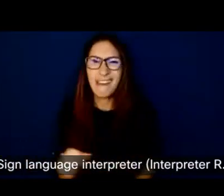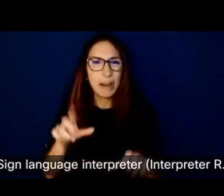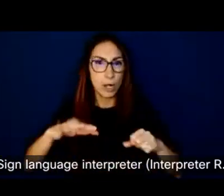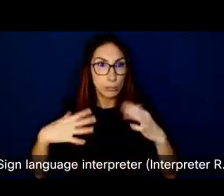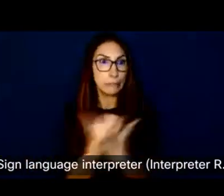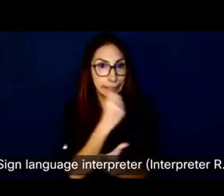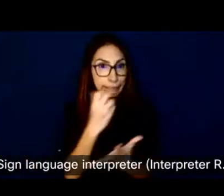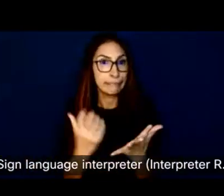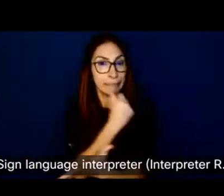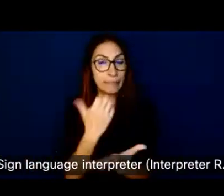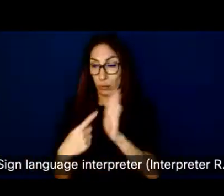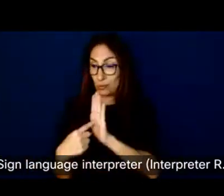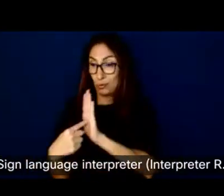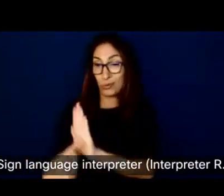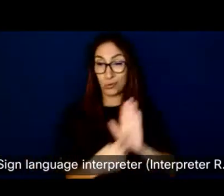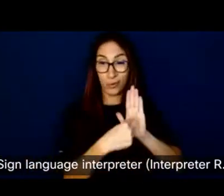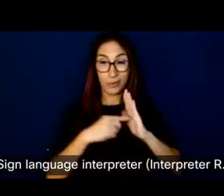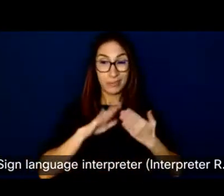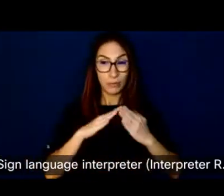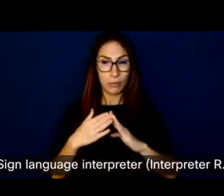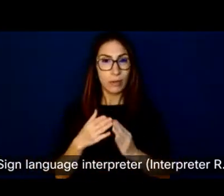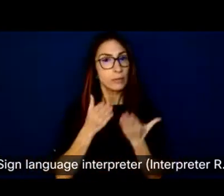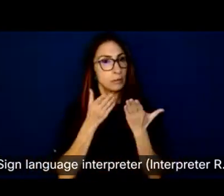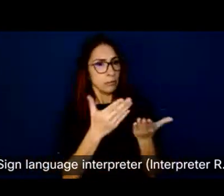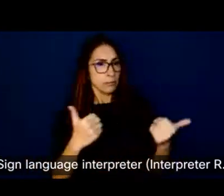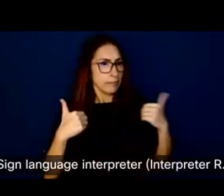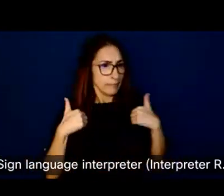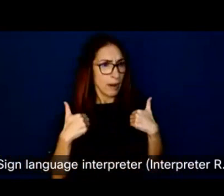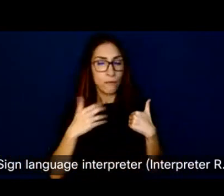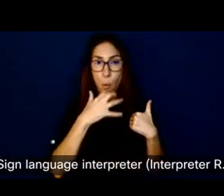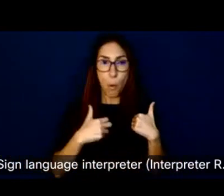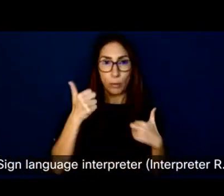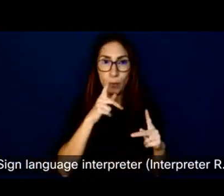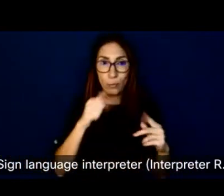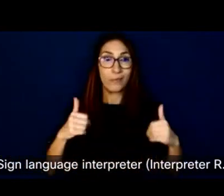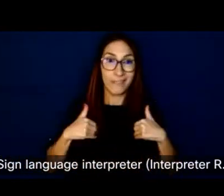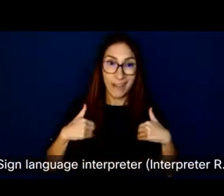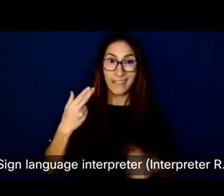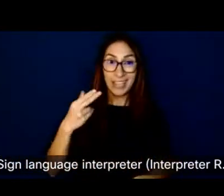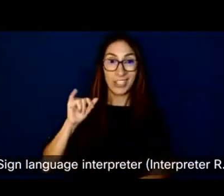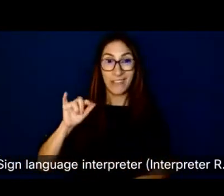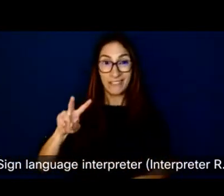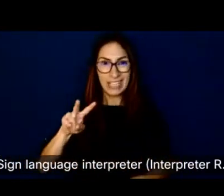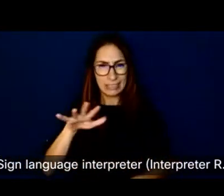because you have older people living with HIV in your community across the state of Minnesota. It'll be